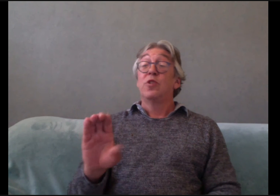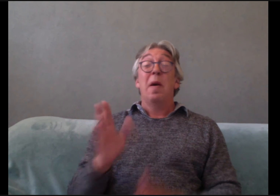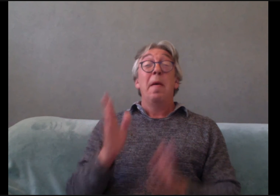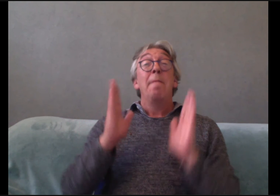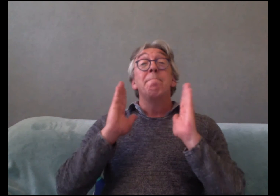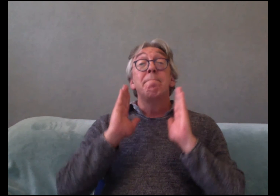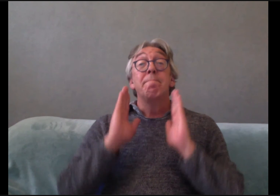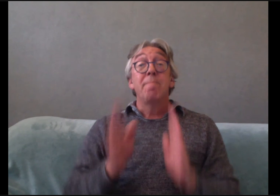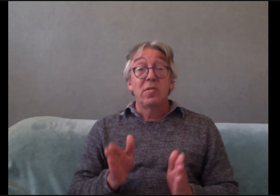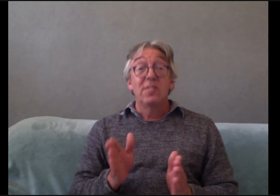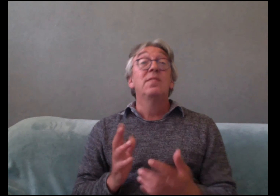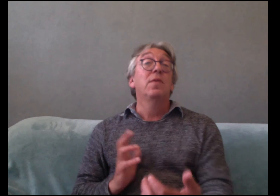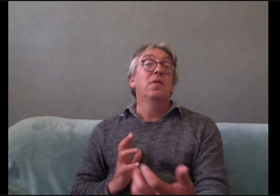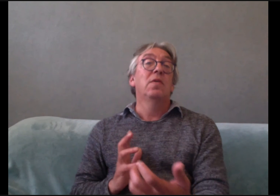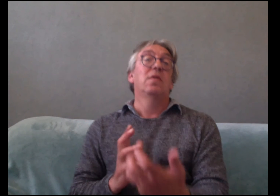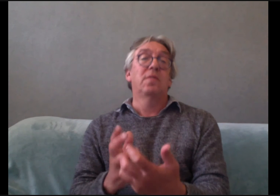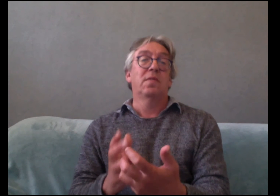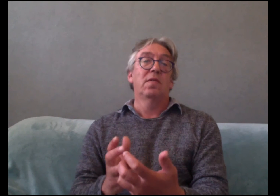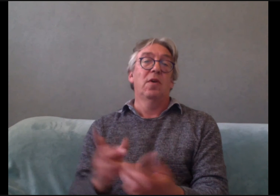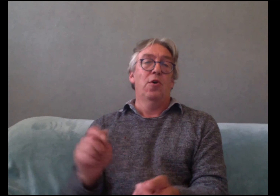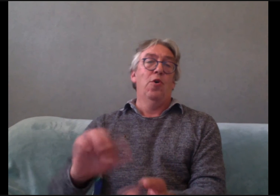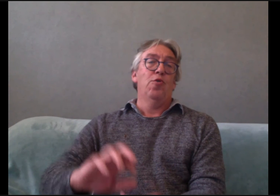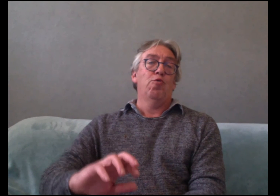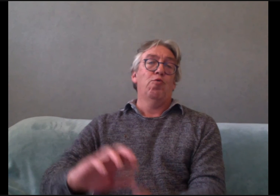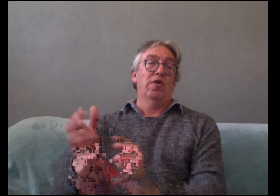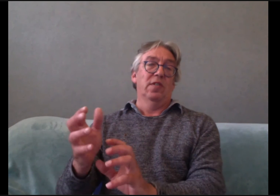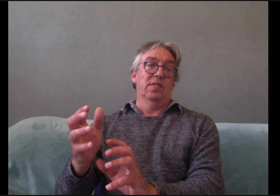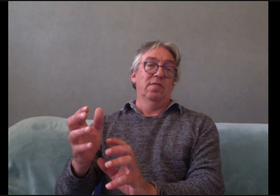So that's the main objective for the programme modifications.